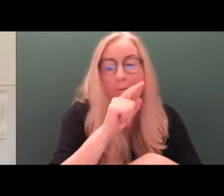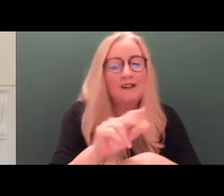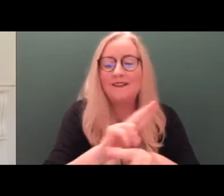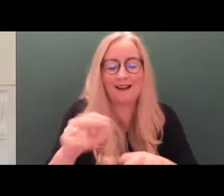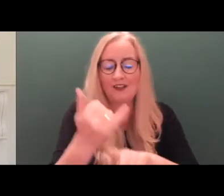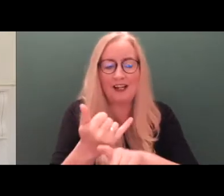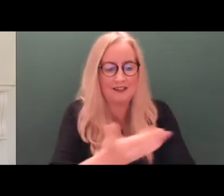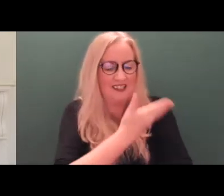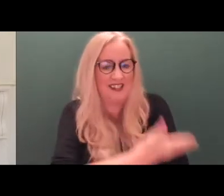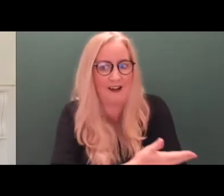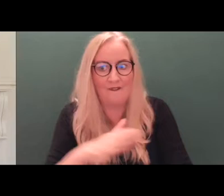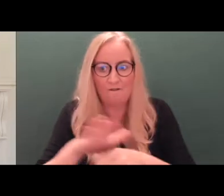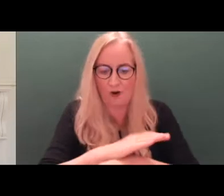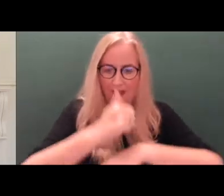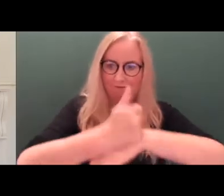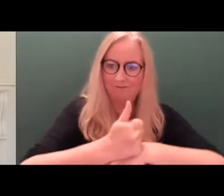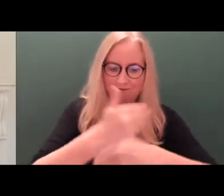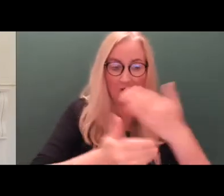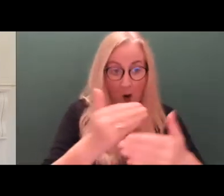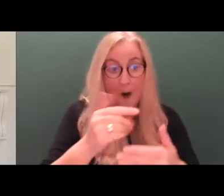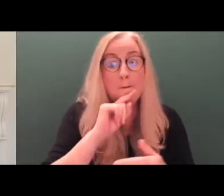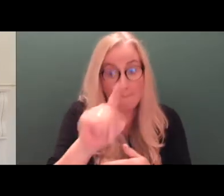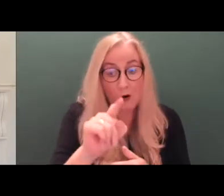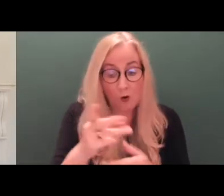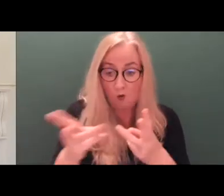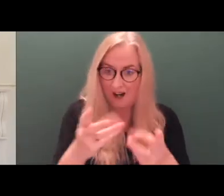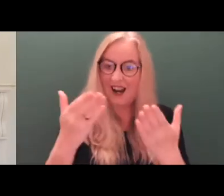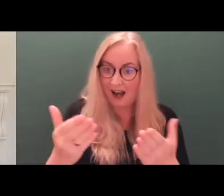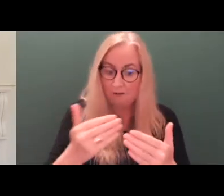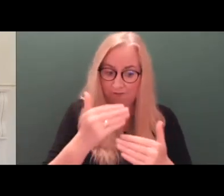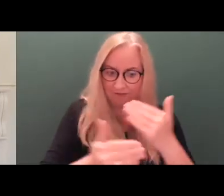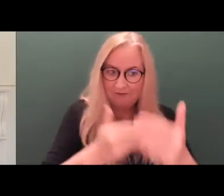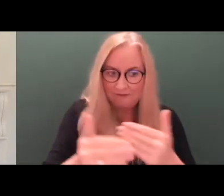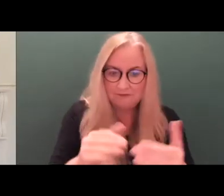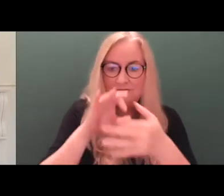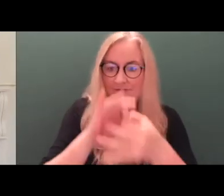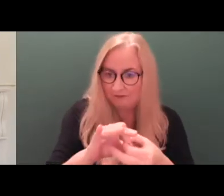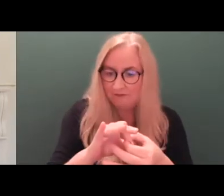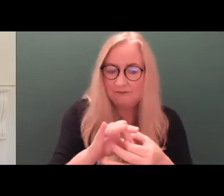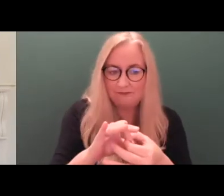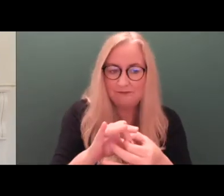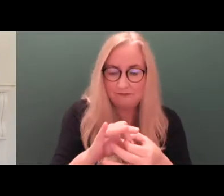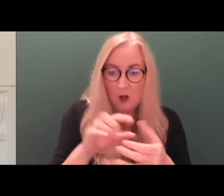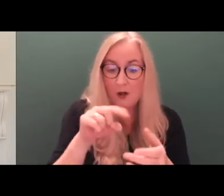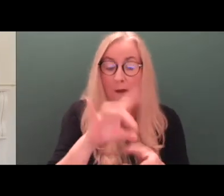Although we understand that work is well advanced on an amendment bill that will support this full